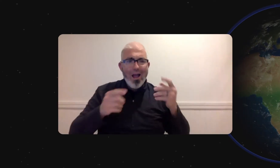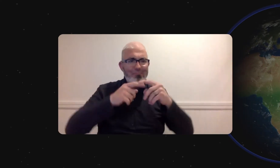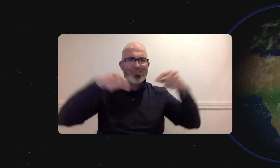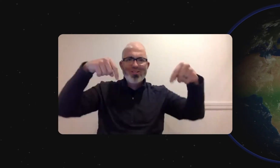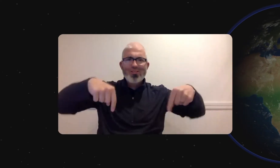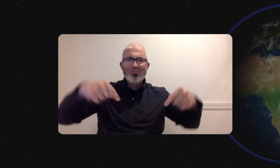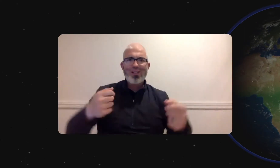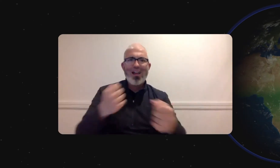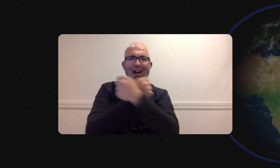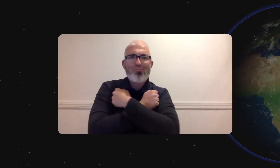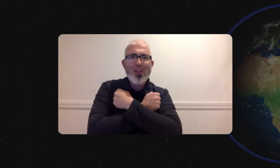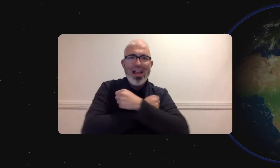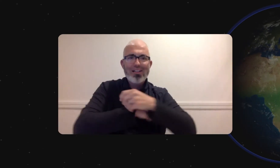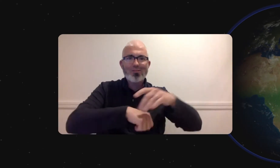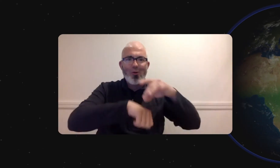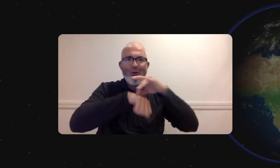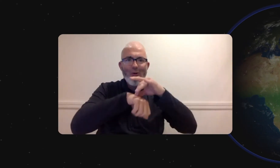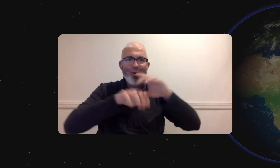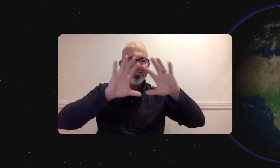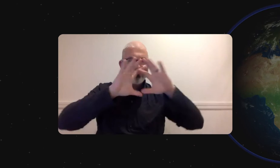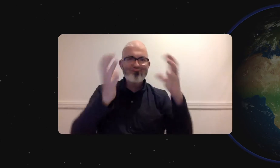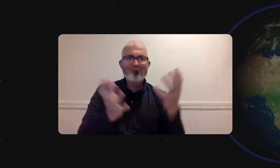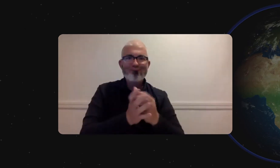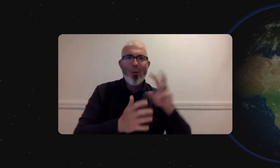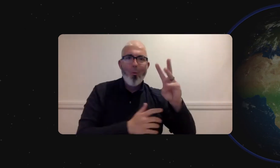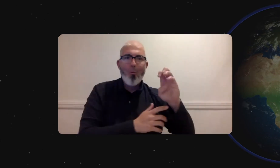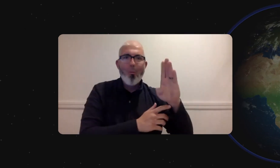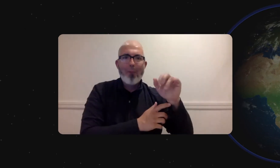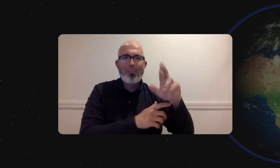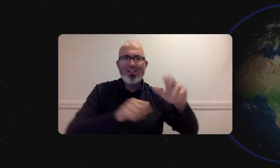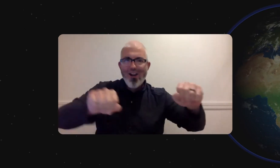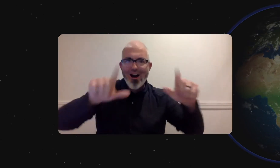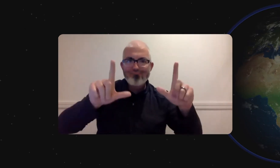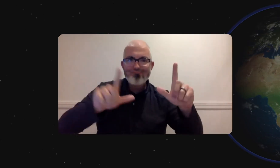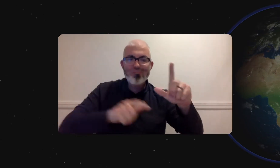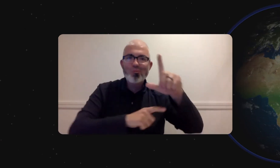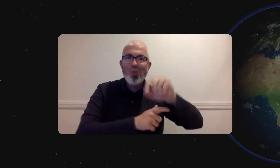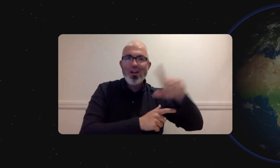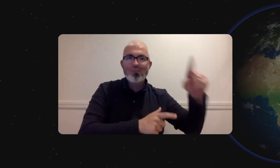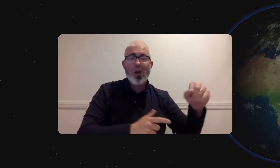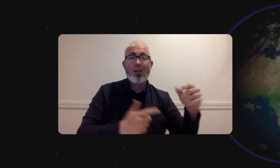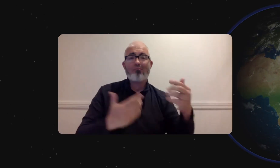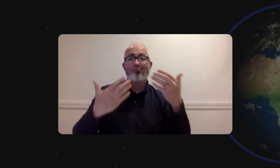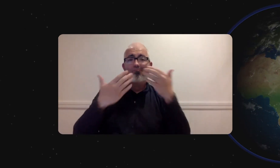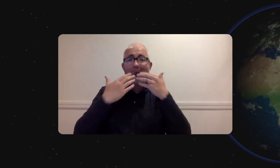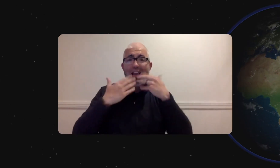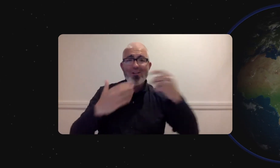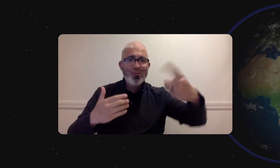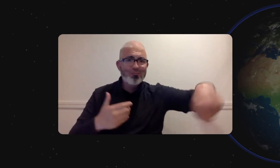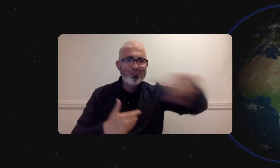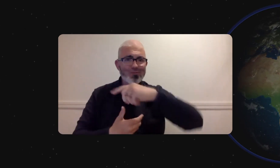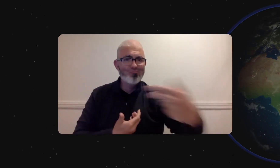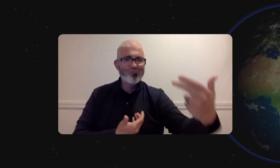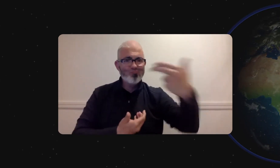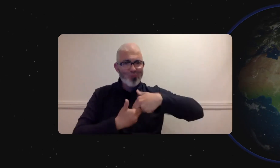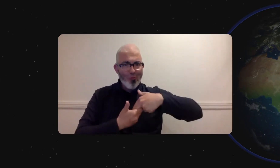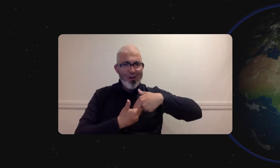Why, hello, everyone! Hello, hello! Welcome to Embrace the Earth Webinar 2020. I'd like to thank you all for joining us.